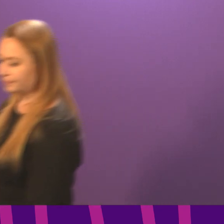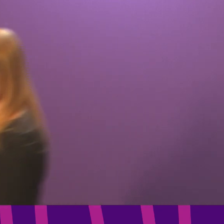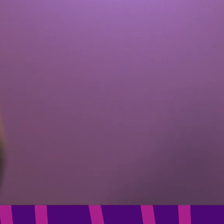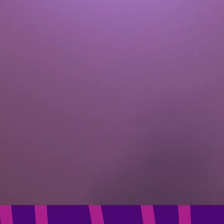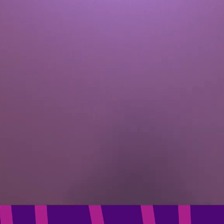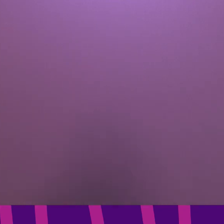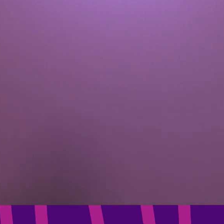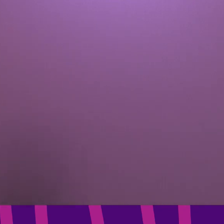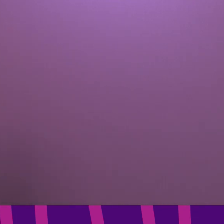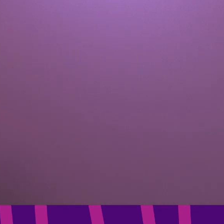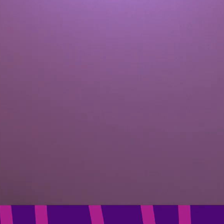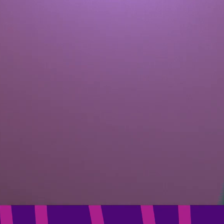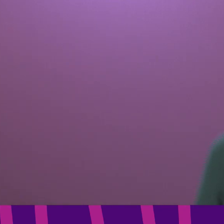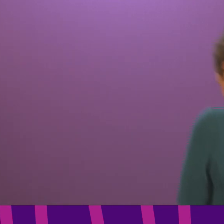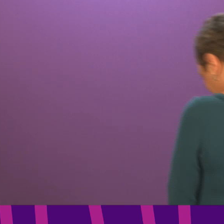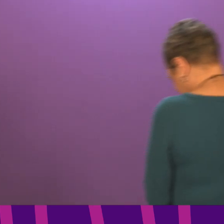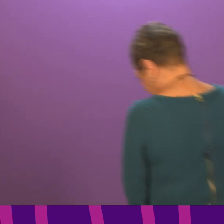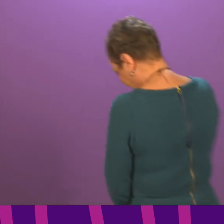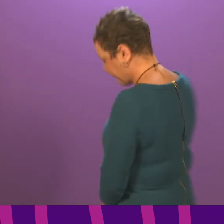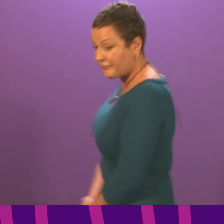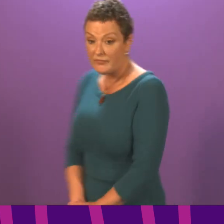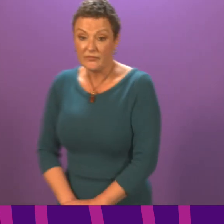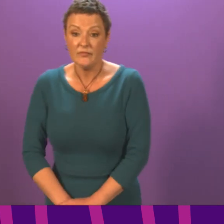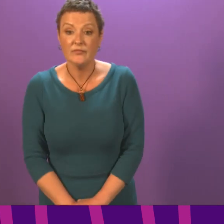Christine Grahame (Midlothian South, Tweeddale and Lauderdale) (SNP):